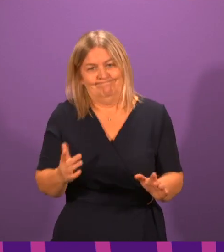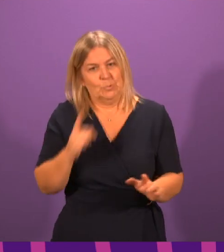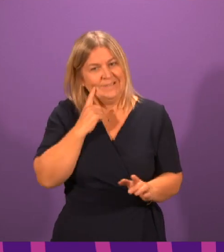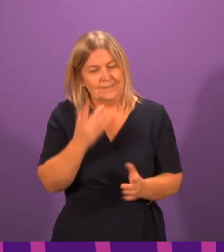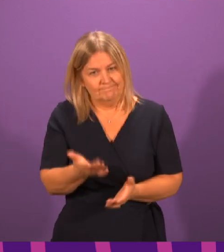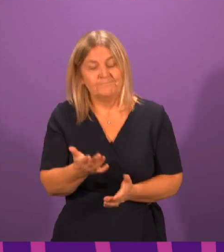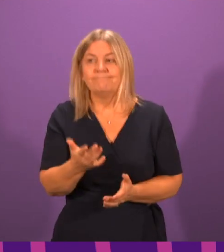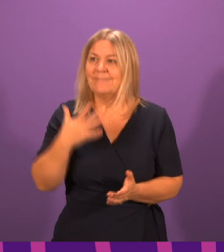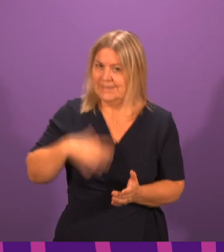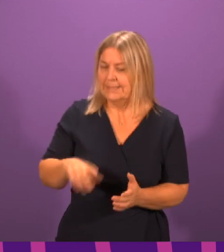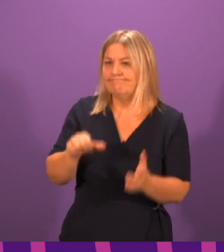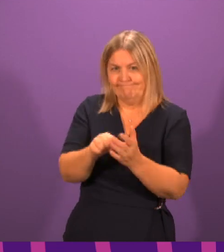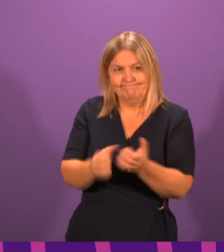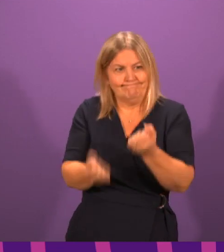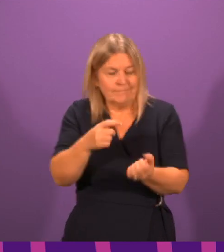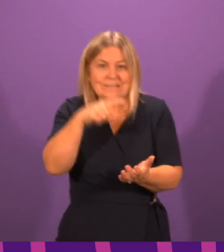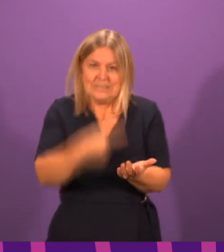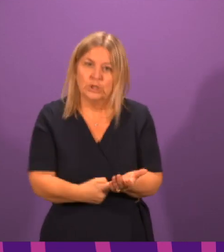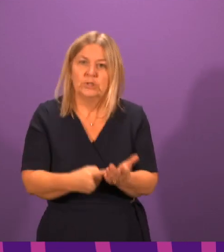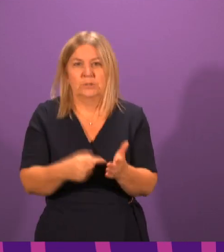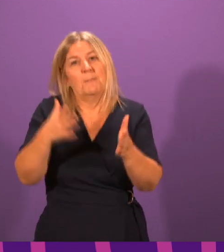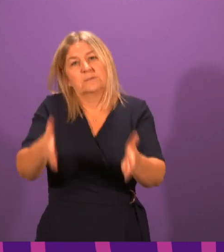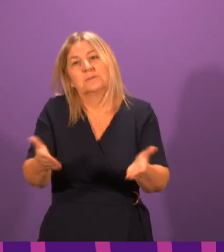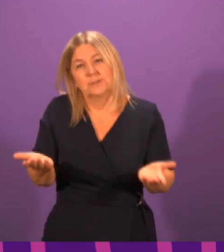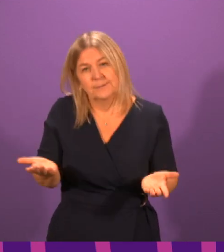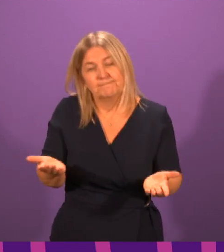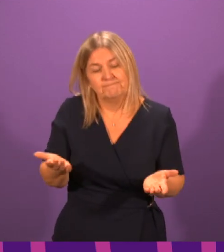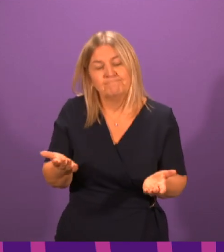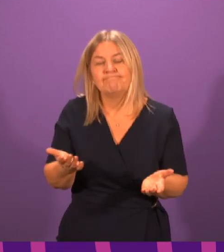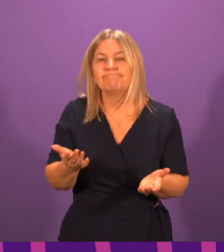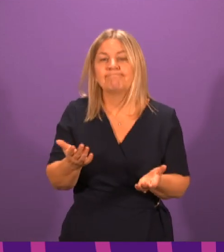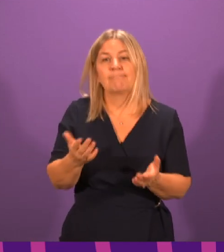require difficult judgments and difficult choices to be made. I am all too aware of